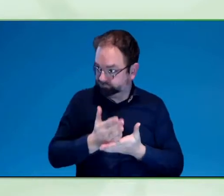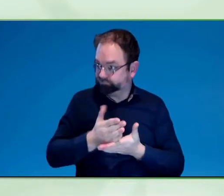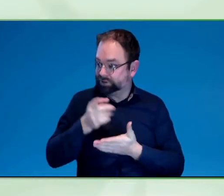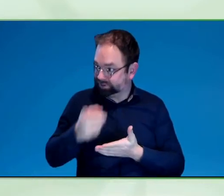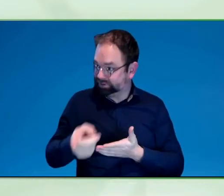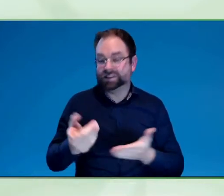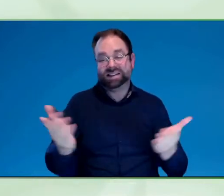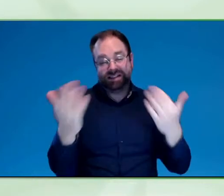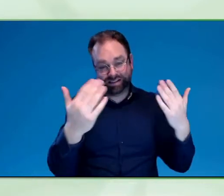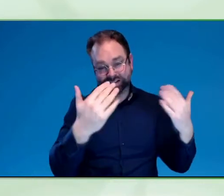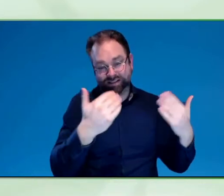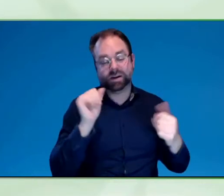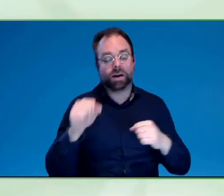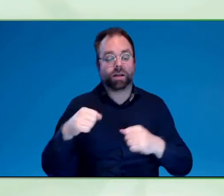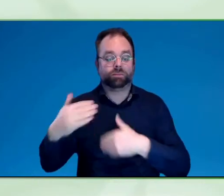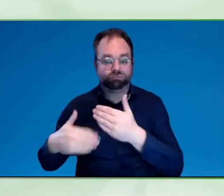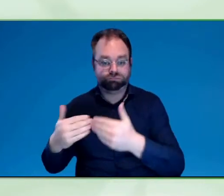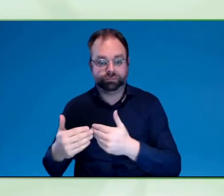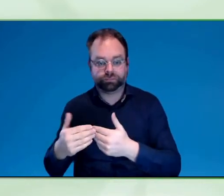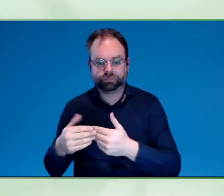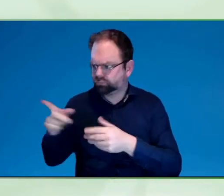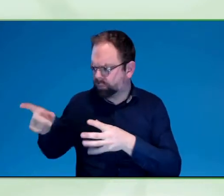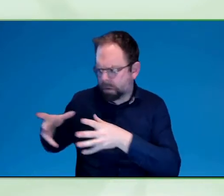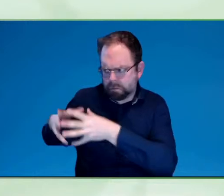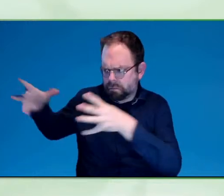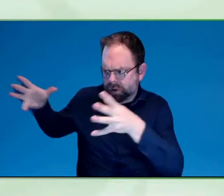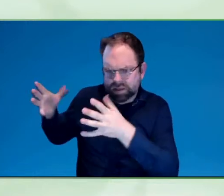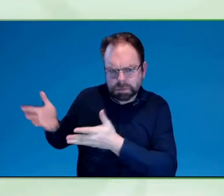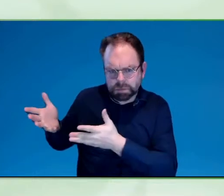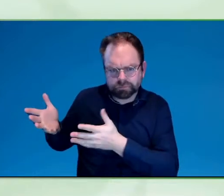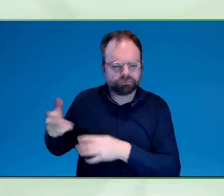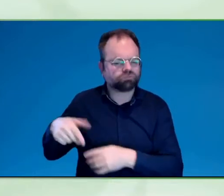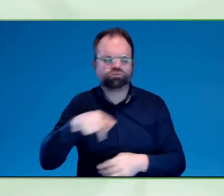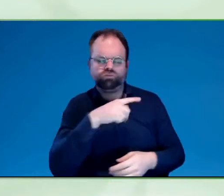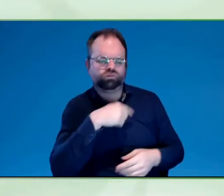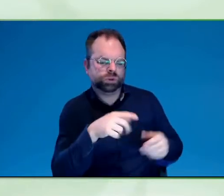of in-person and online, we have been able to pull people in from different regions and